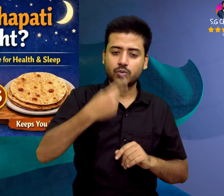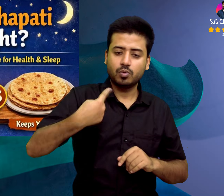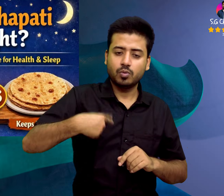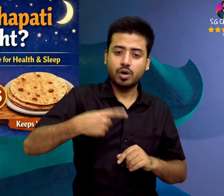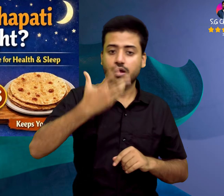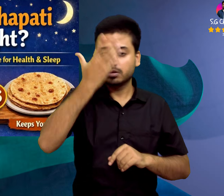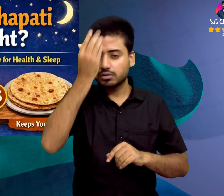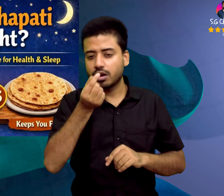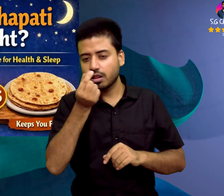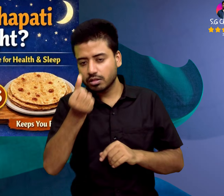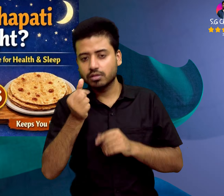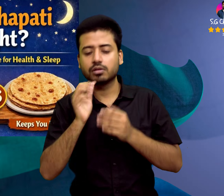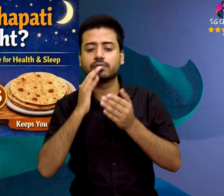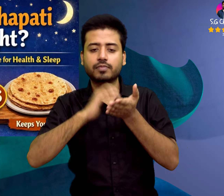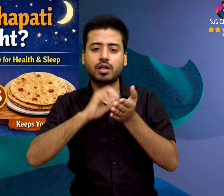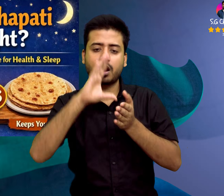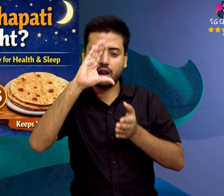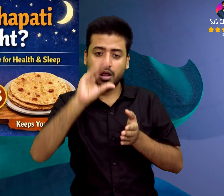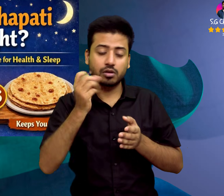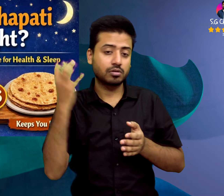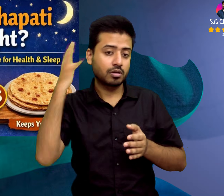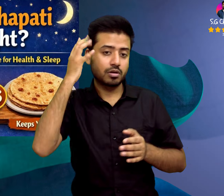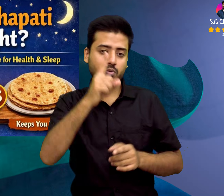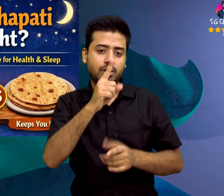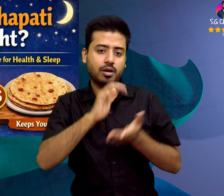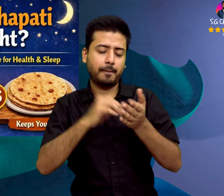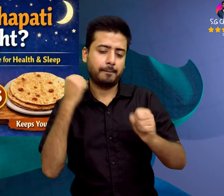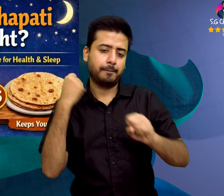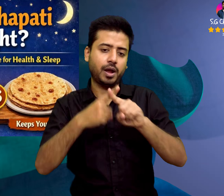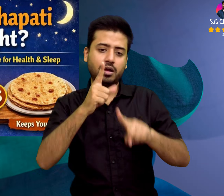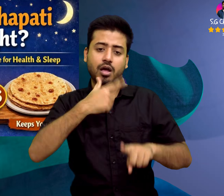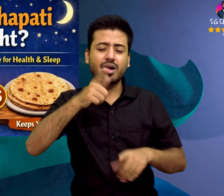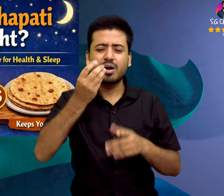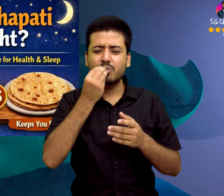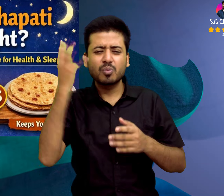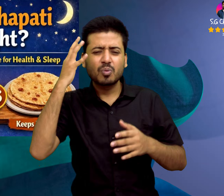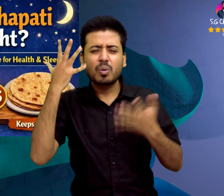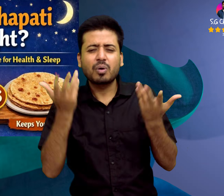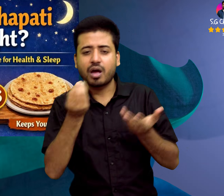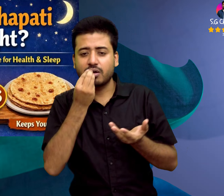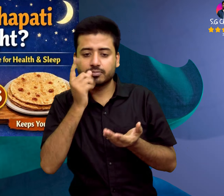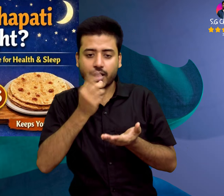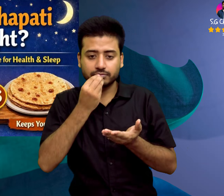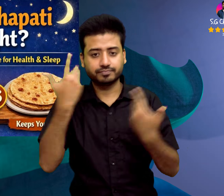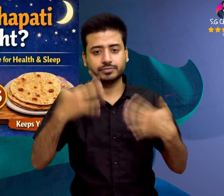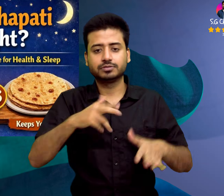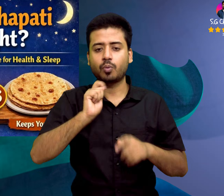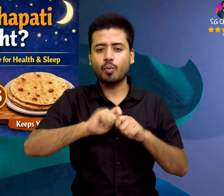populate the gastrointestinal tract out competing pathogenic bacteria and synthesizing short- chain